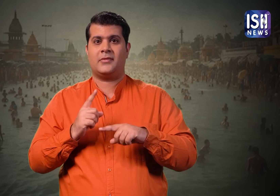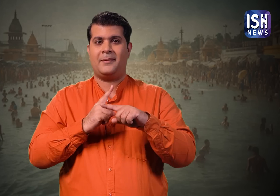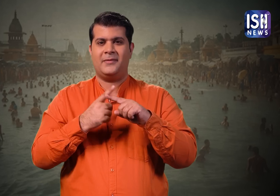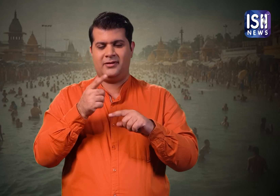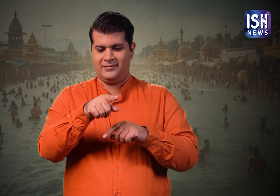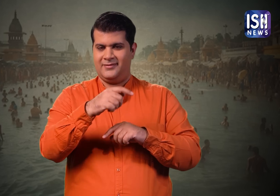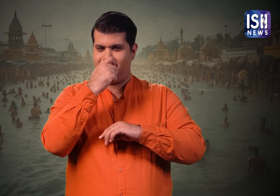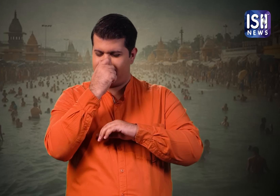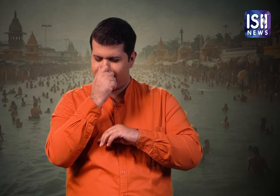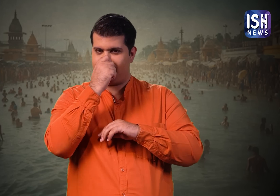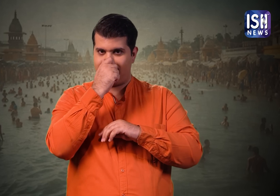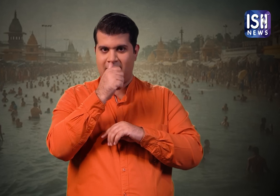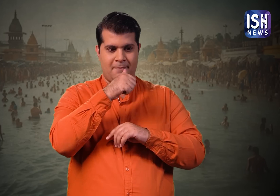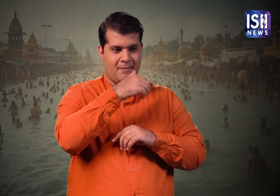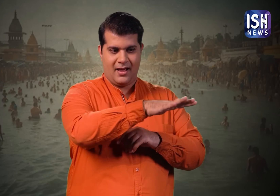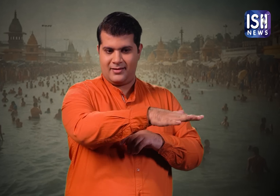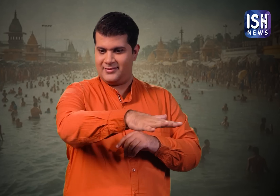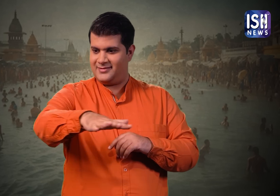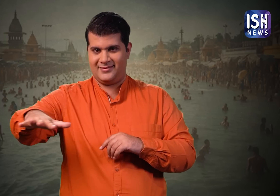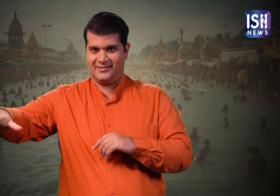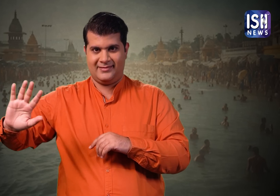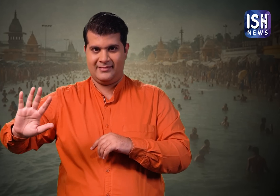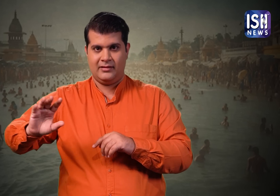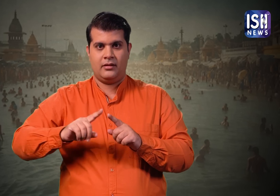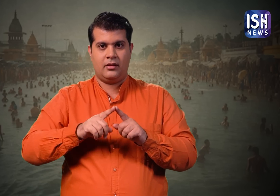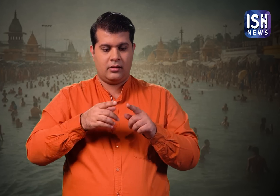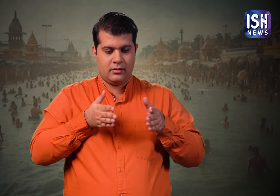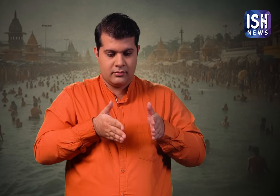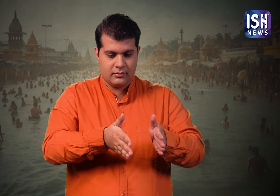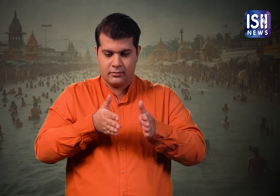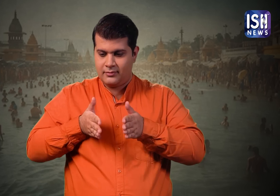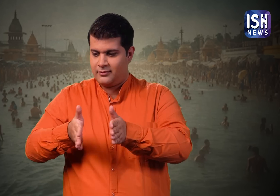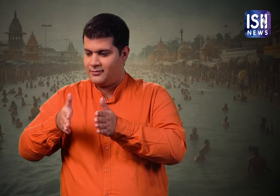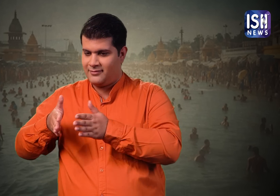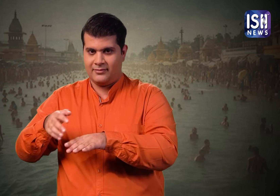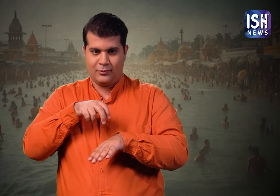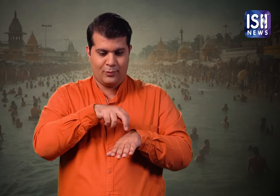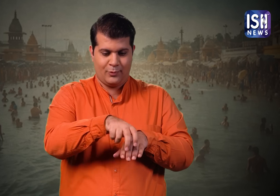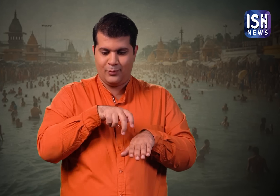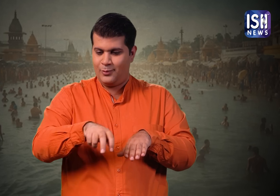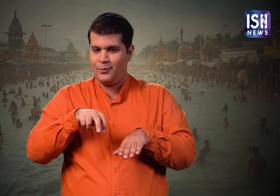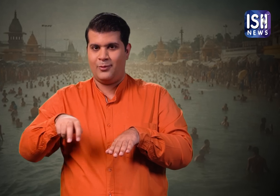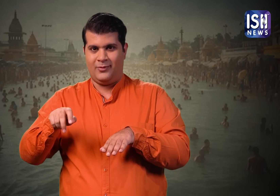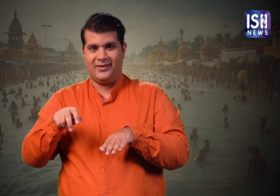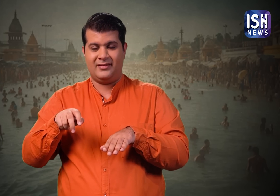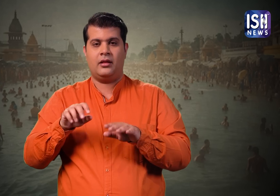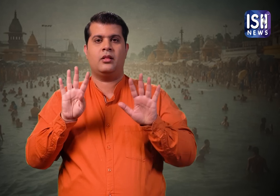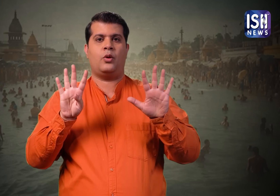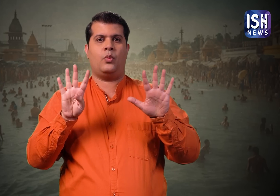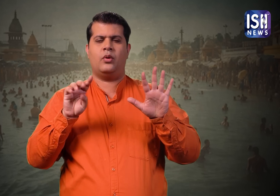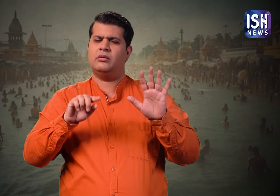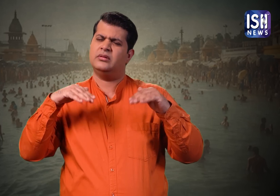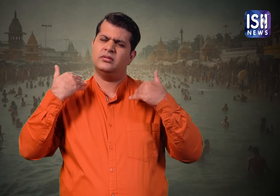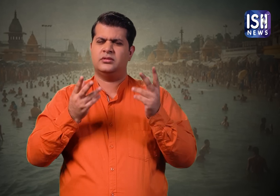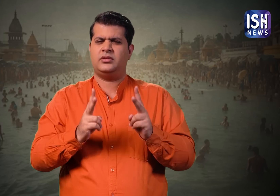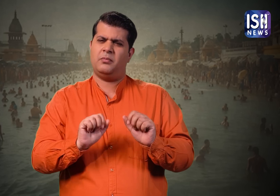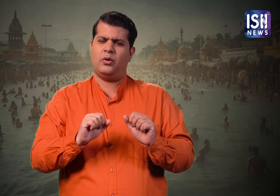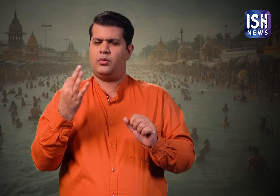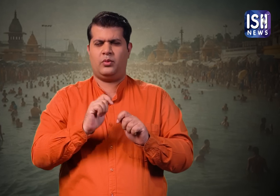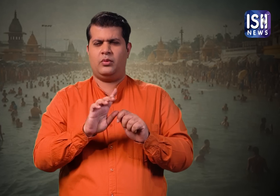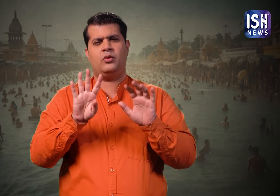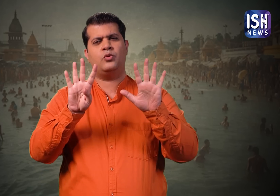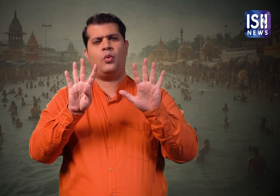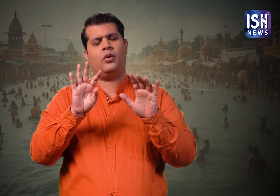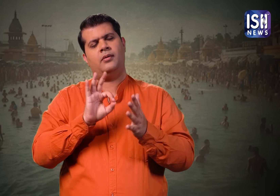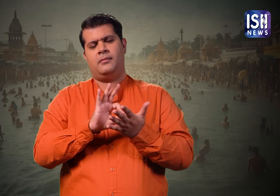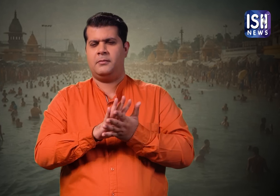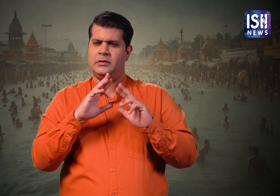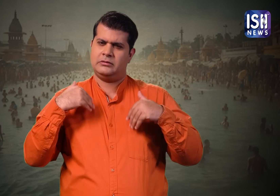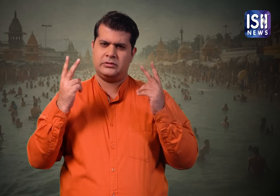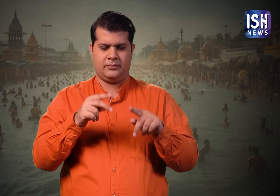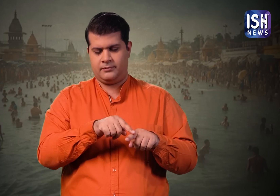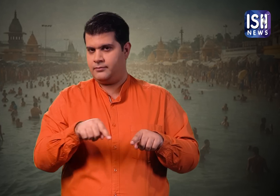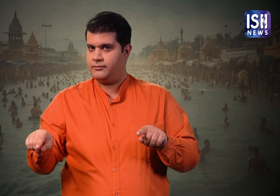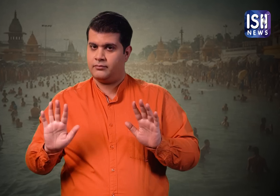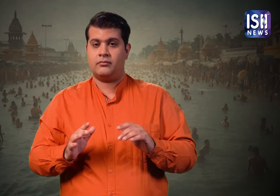There are 9 permanent ghats on the river banks and no new ghat has been built.